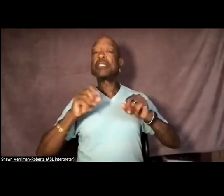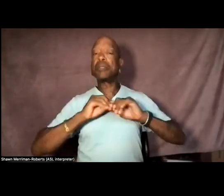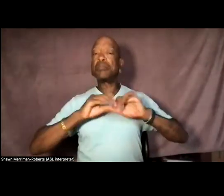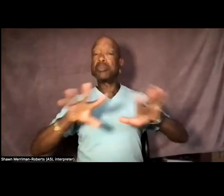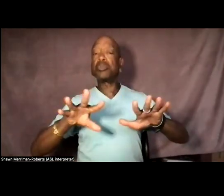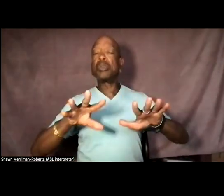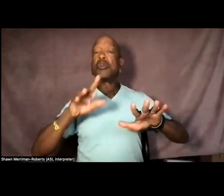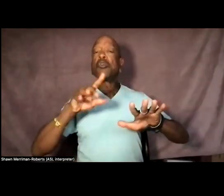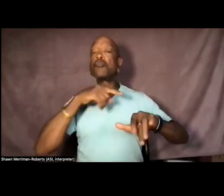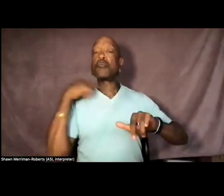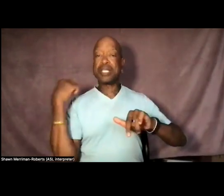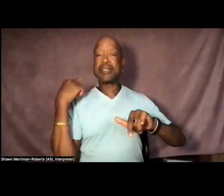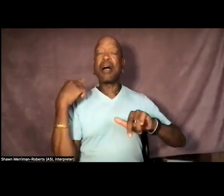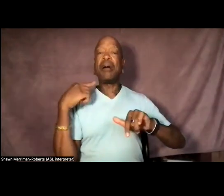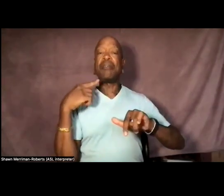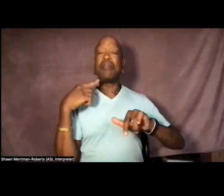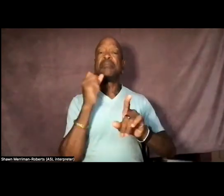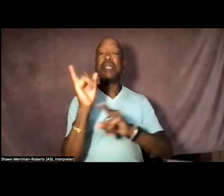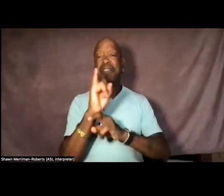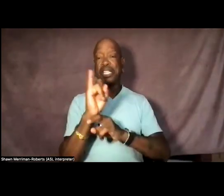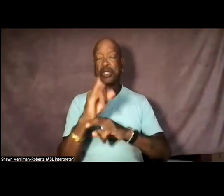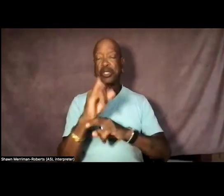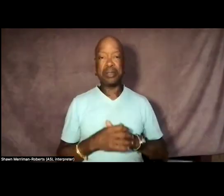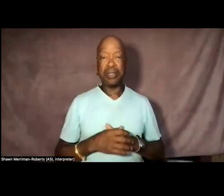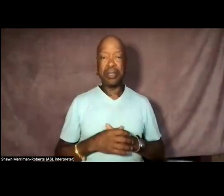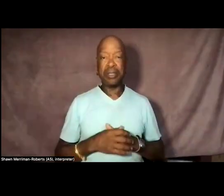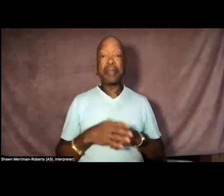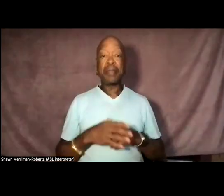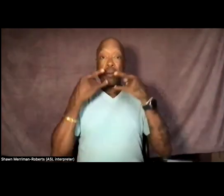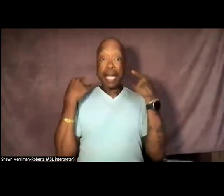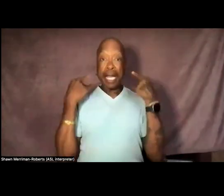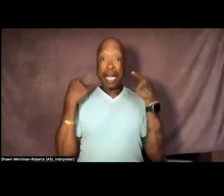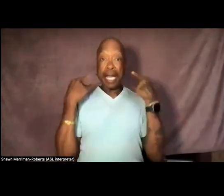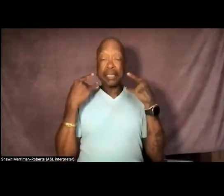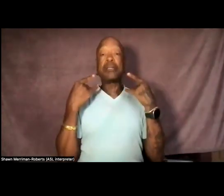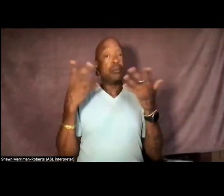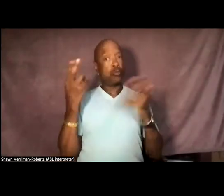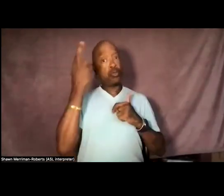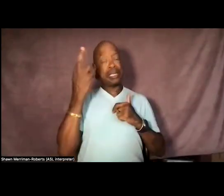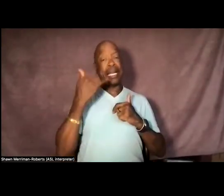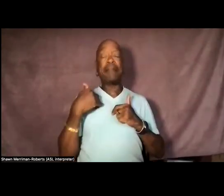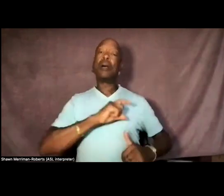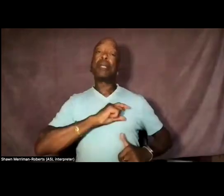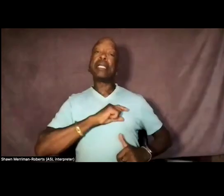demand when mask without cause indefinitely while in their presence police without medical training